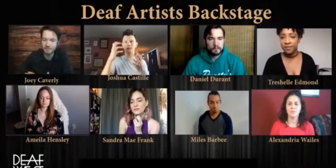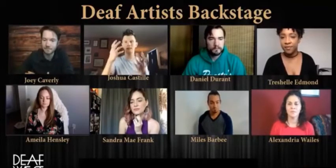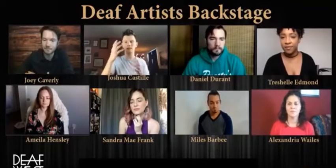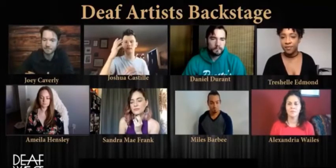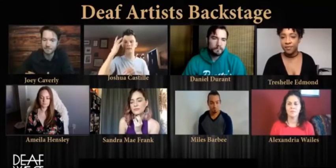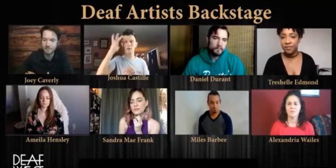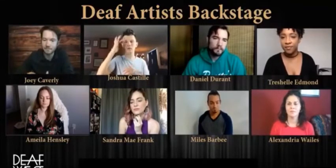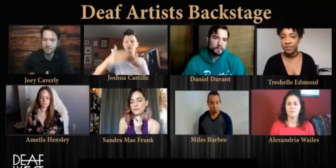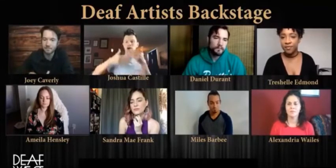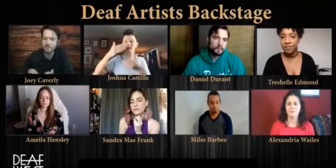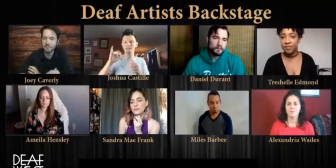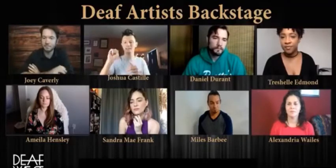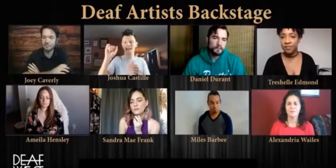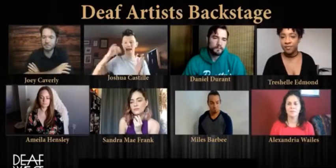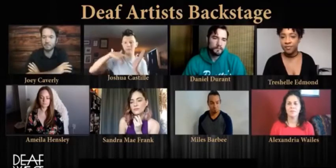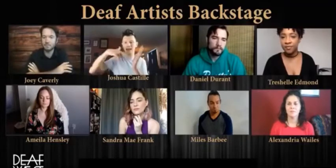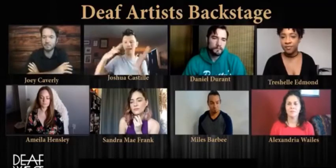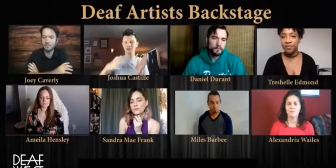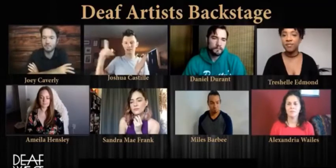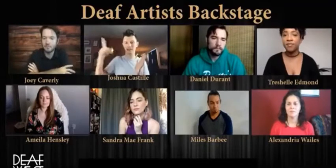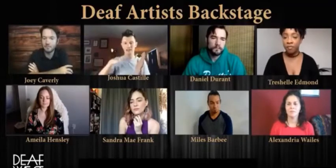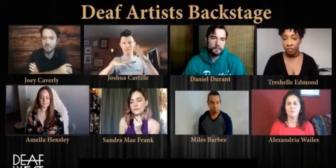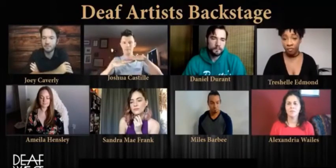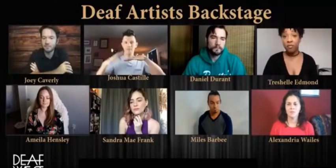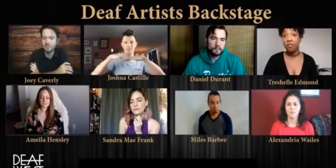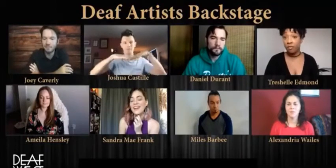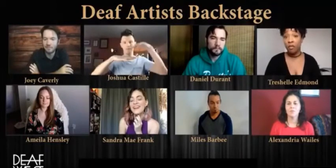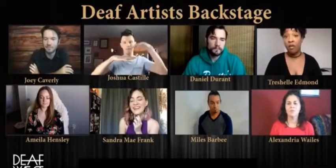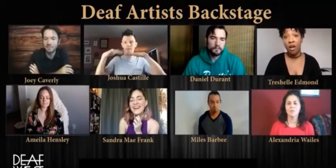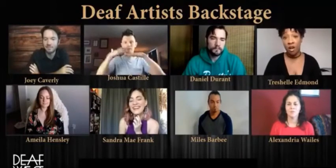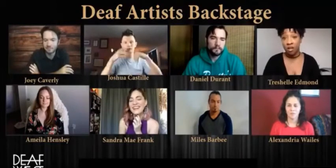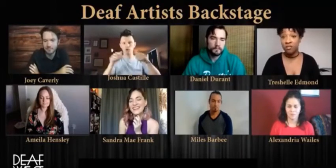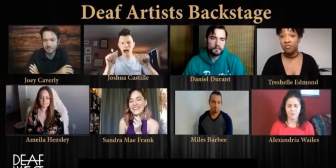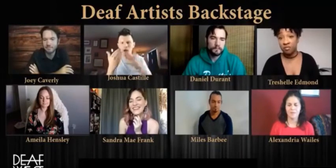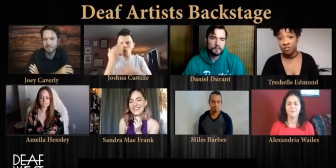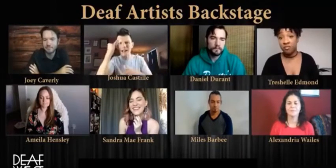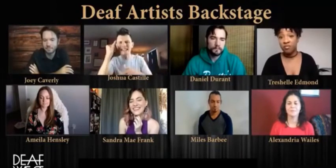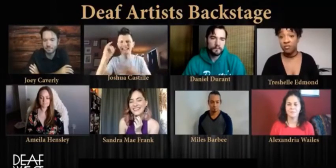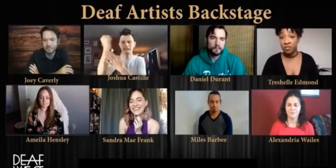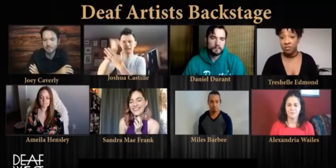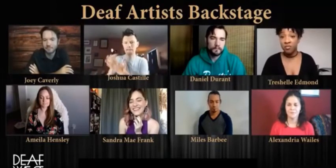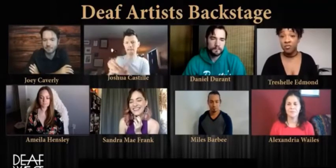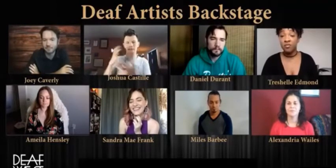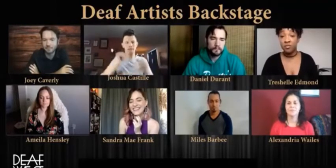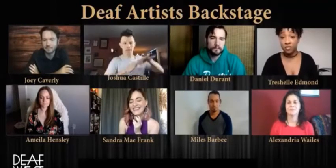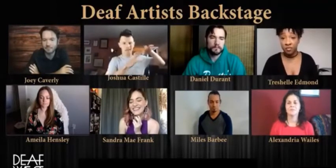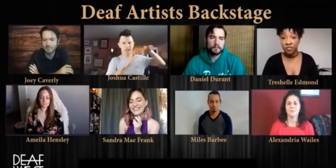Josh: I remember when we first started this Michael Arden talked about being a painter